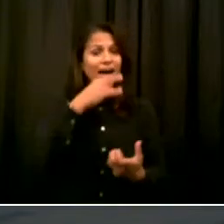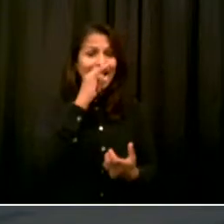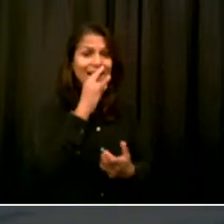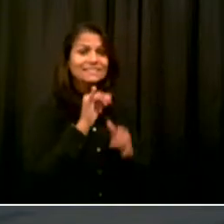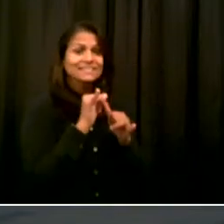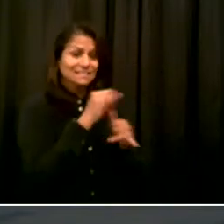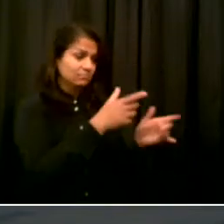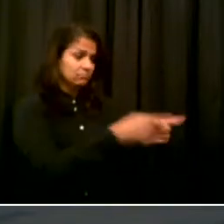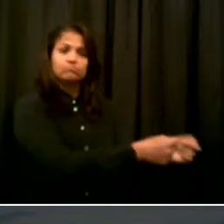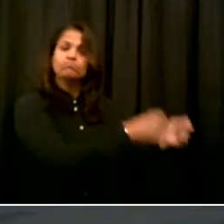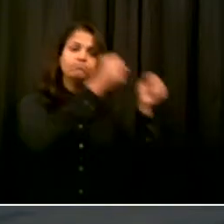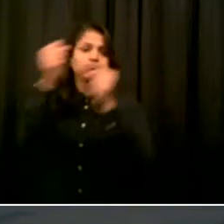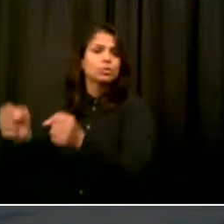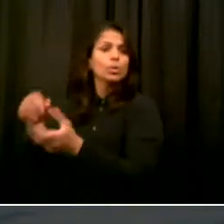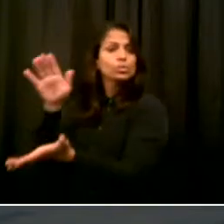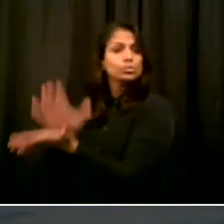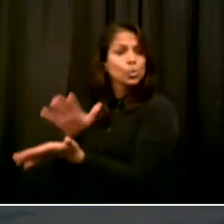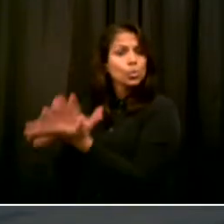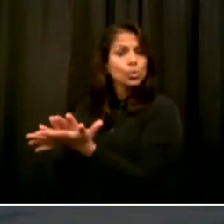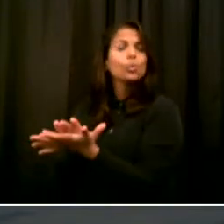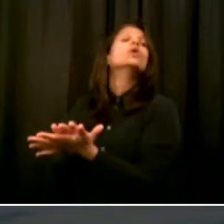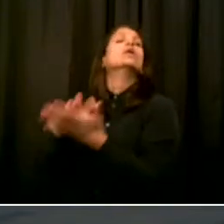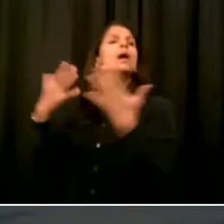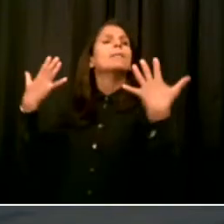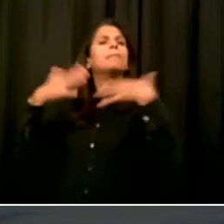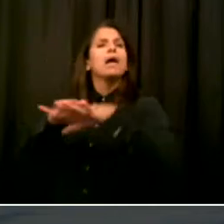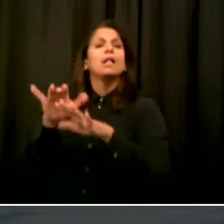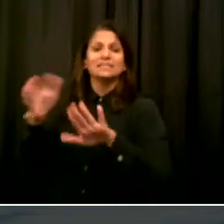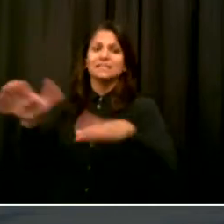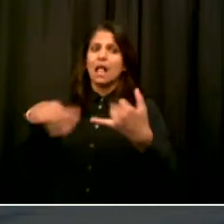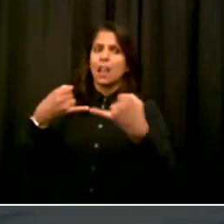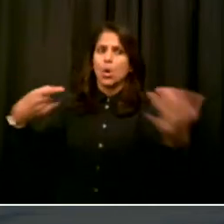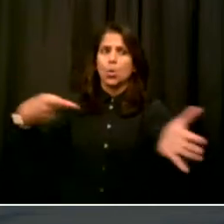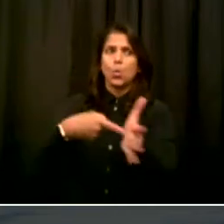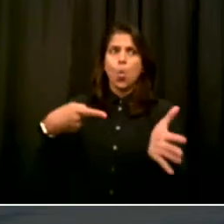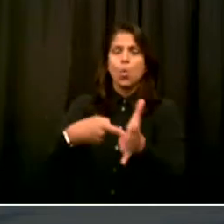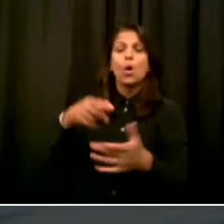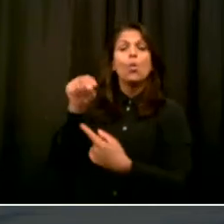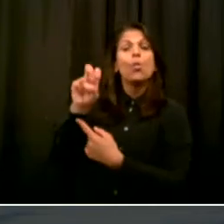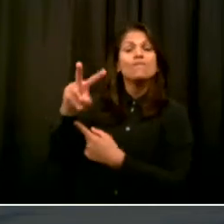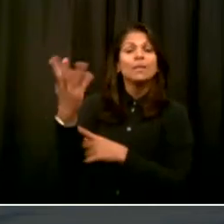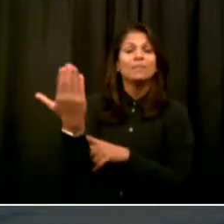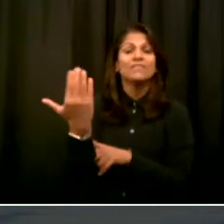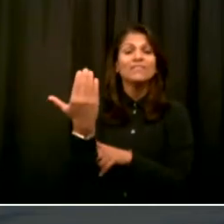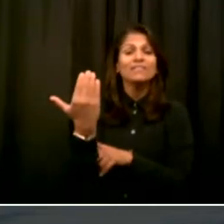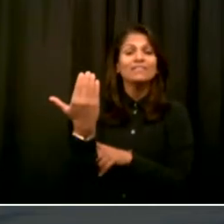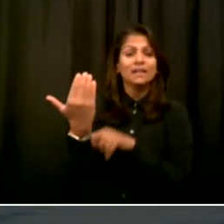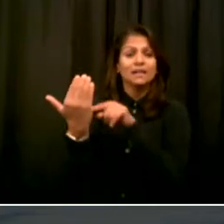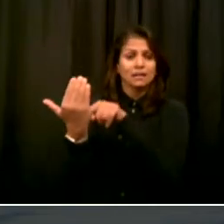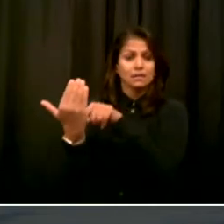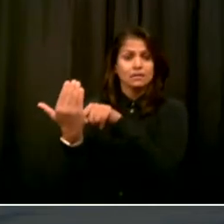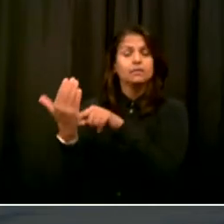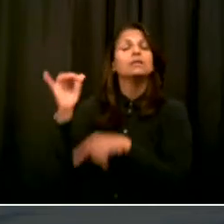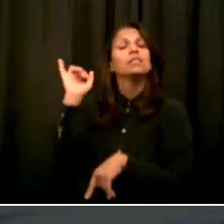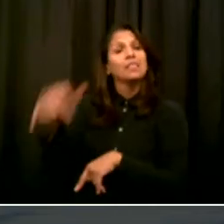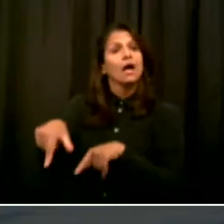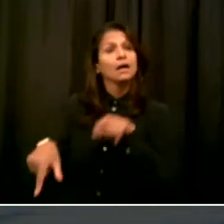PERSON LEARNING. AGAIN, YOU HAVE THIS WEEK AND NEXT WEEK,